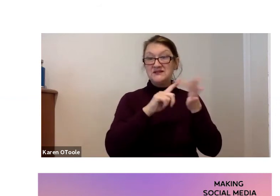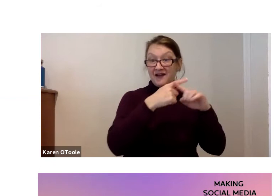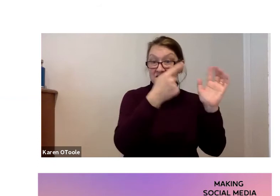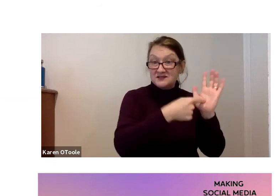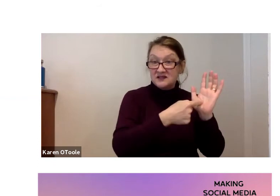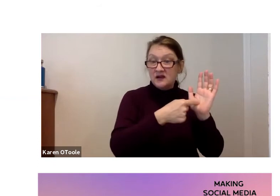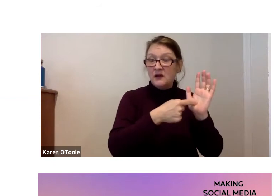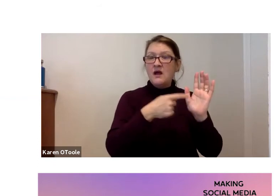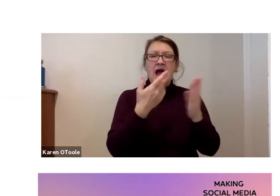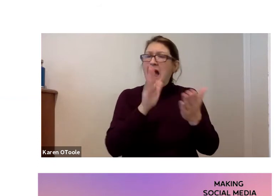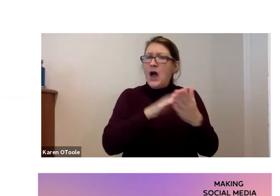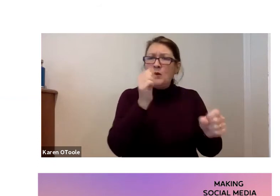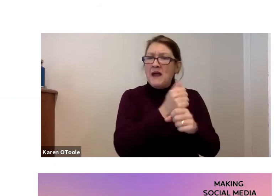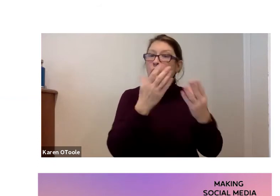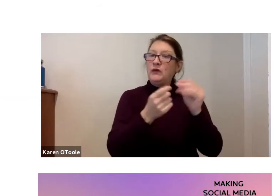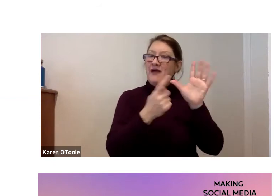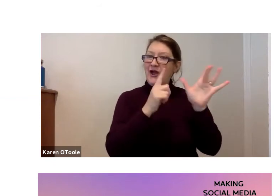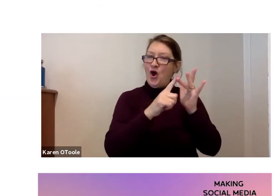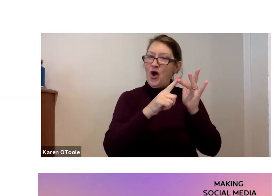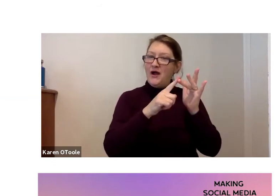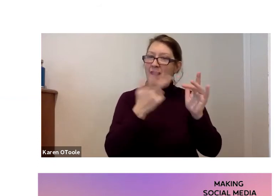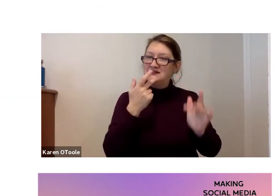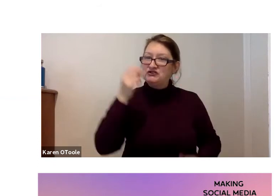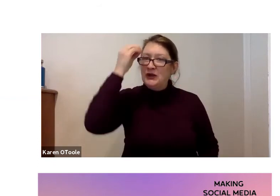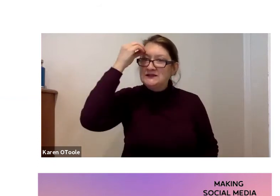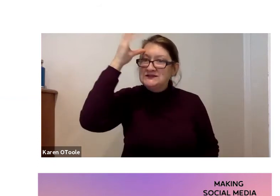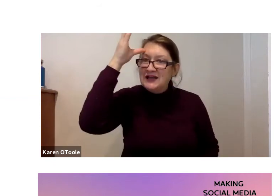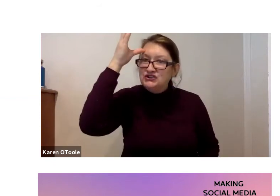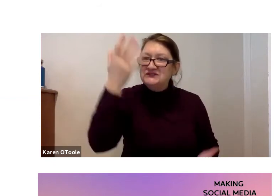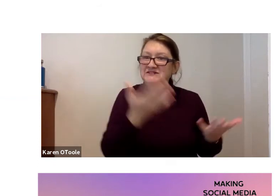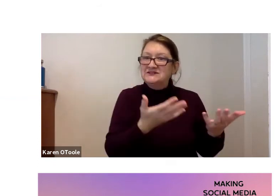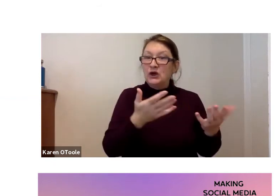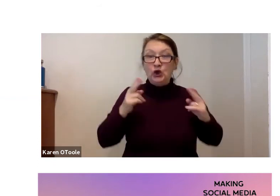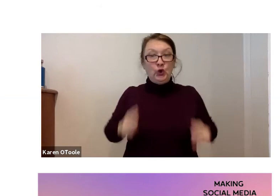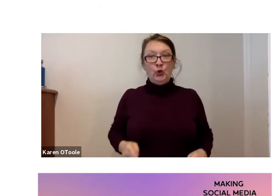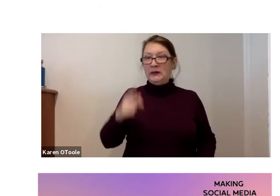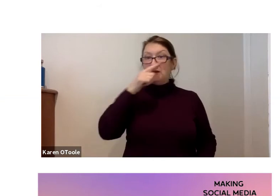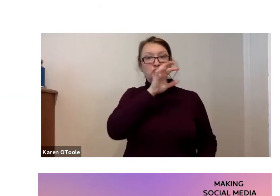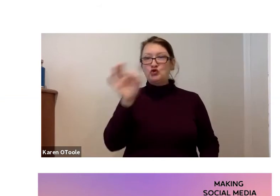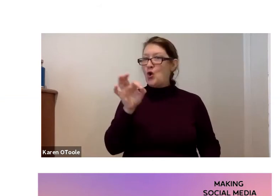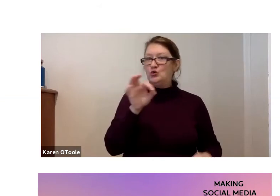The technology still needs a human to touch on it and edit it.